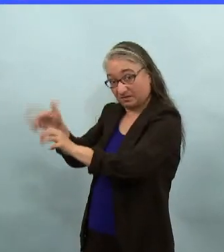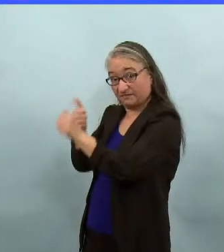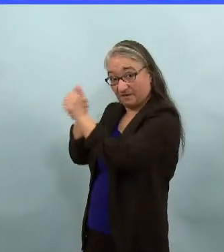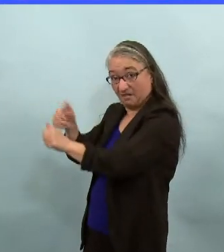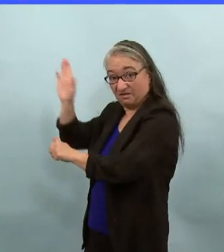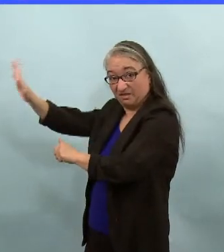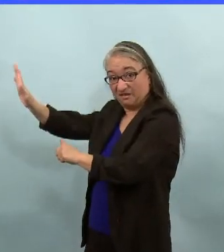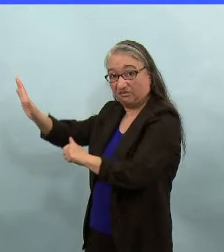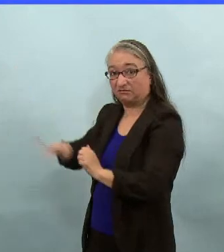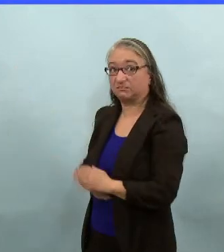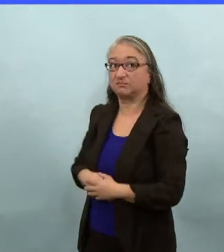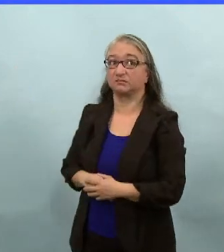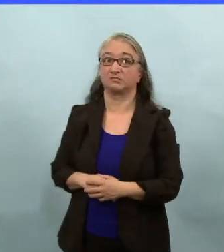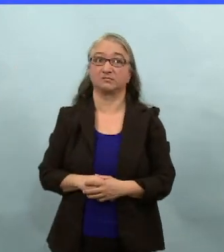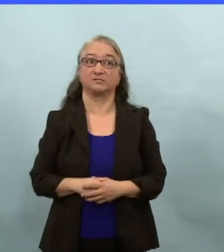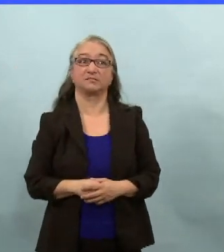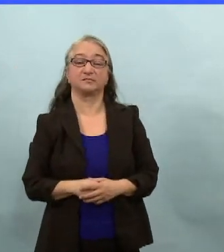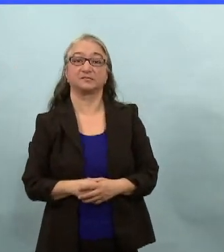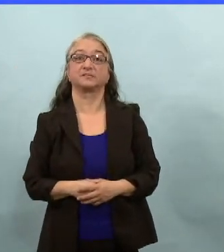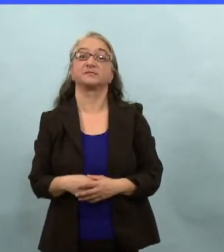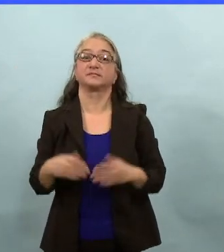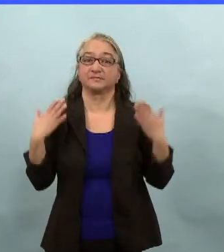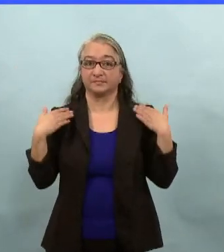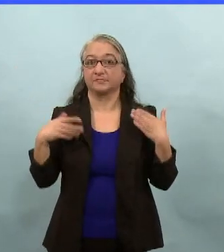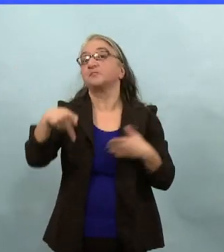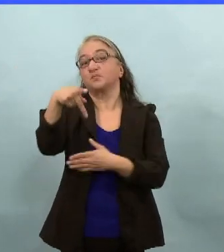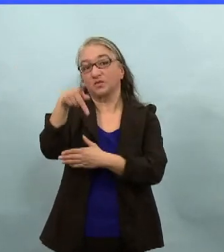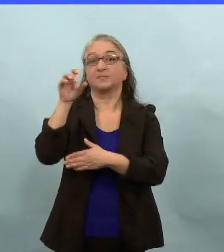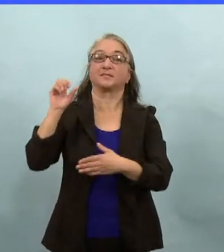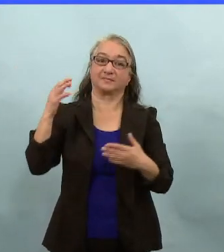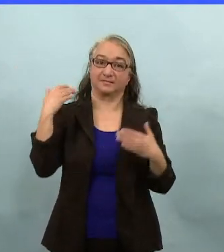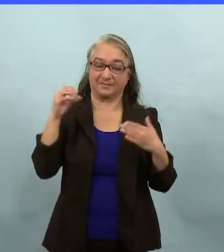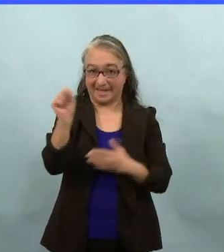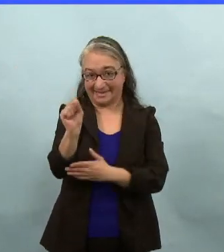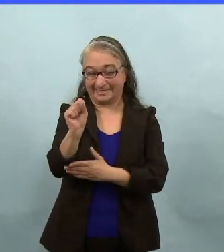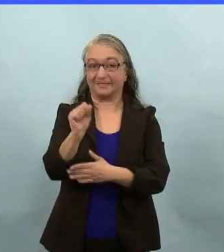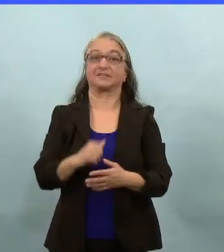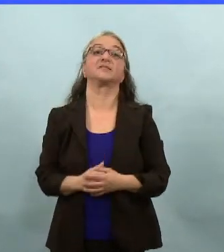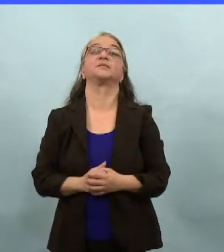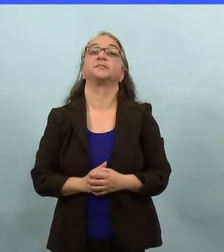in place or various measures we're certainly not looking at anything like that right now